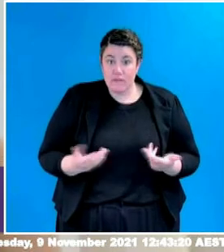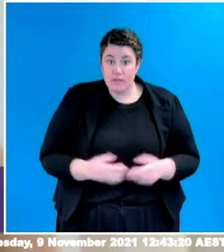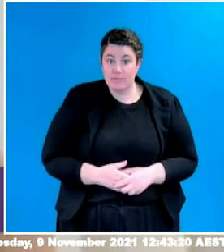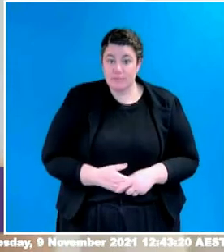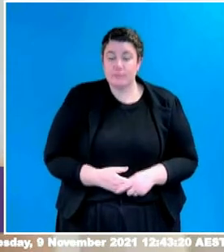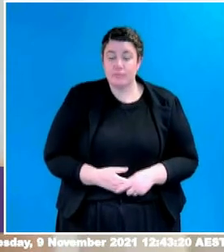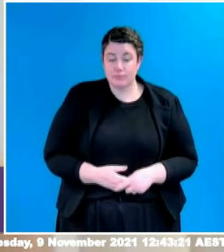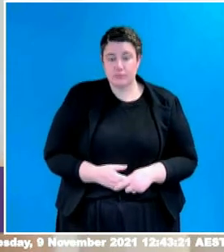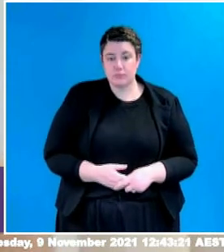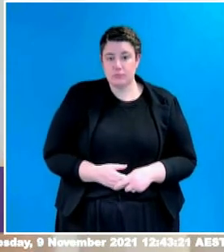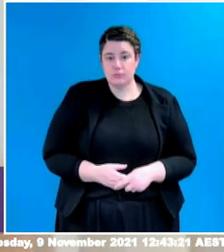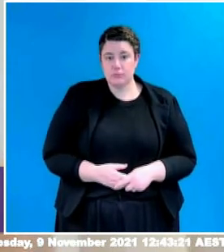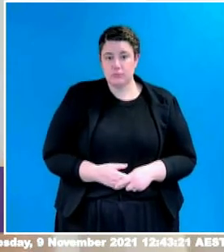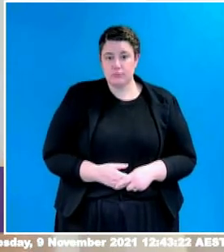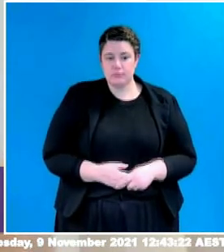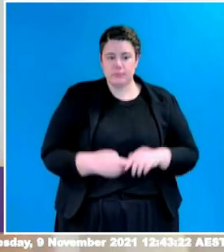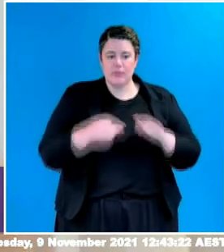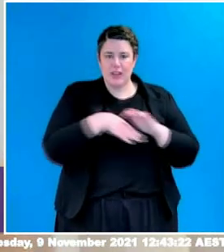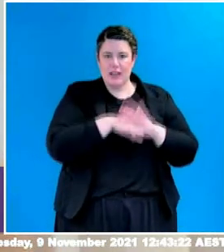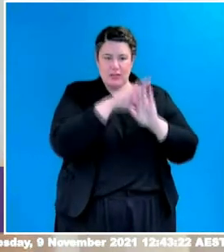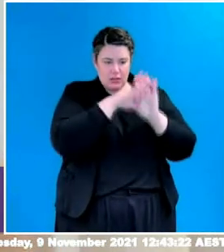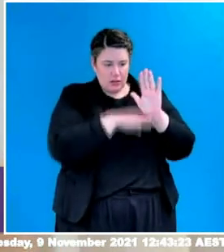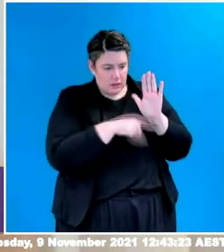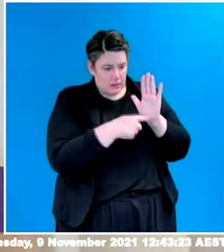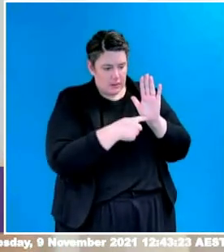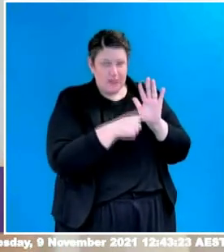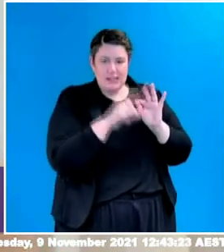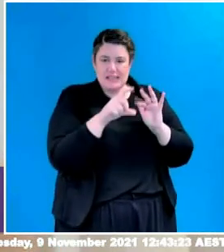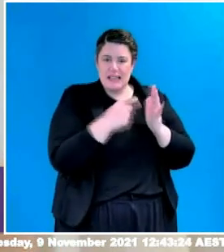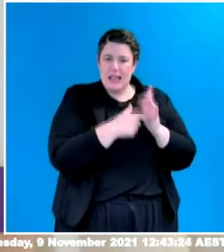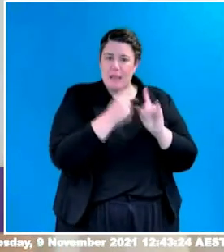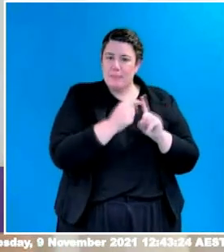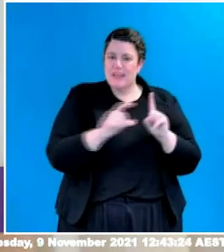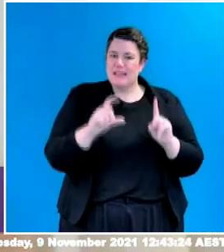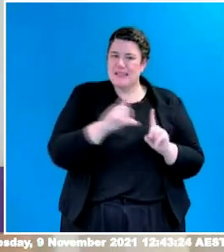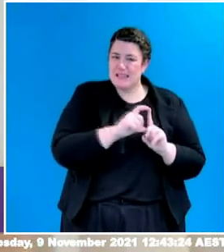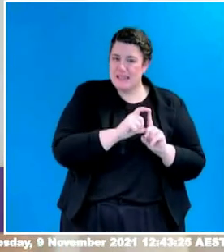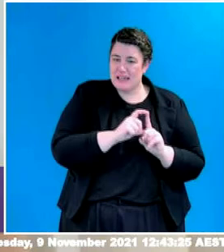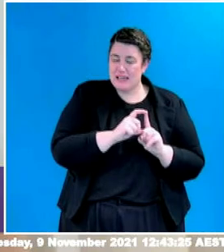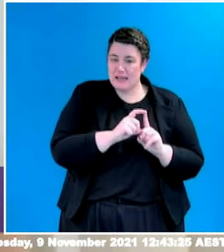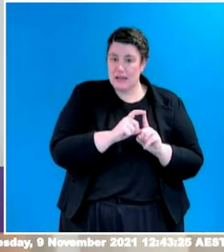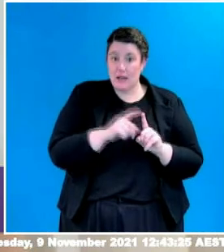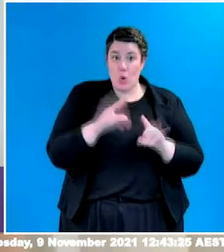mentioned in it specifically --- the understanding of organisations that